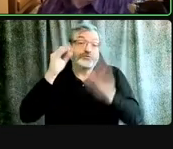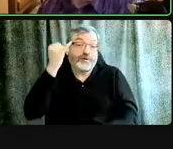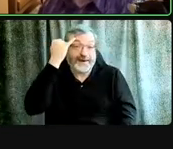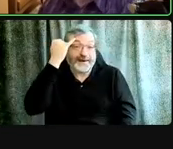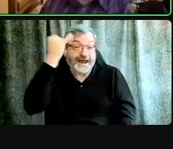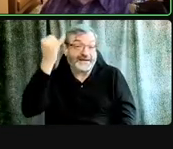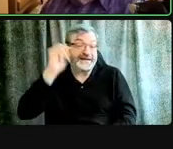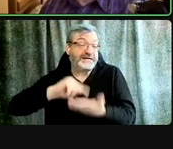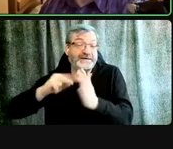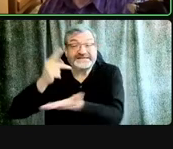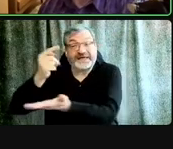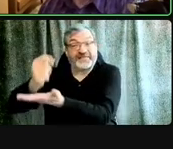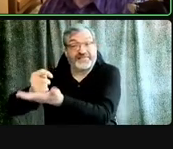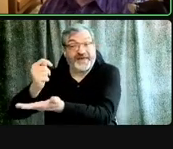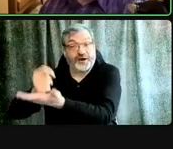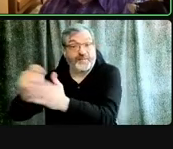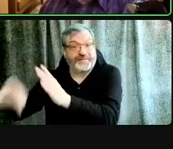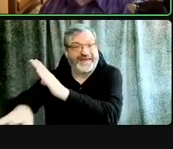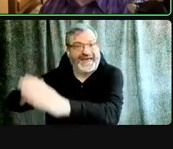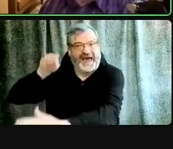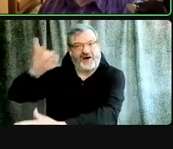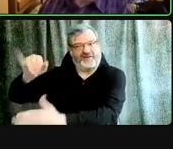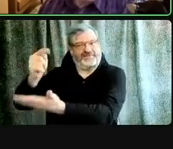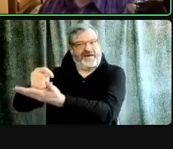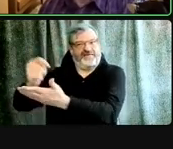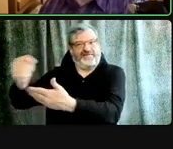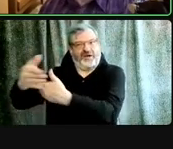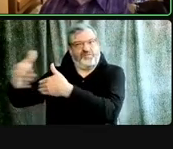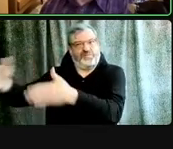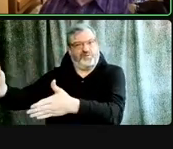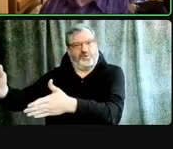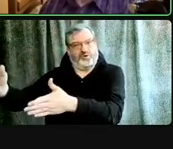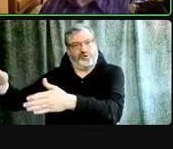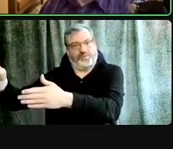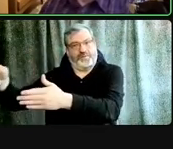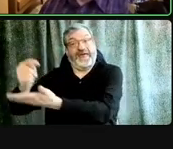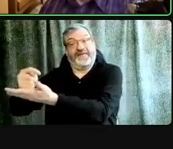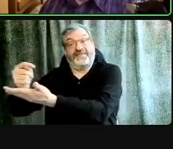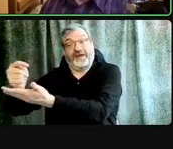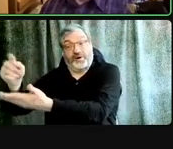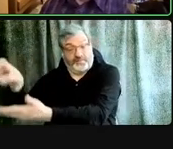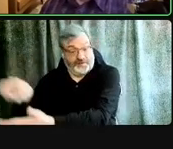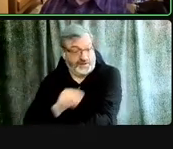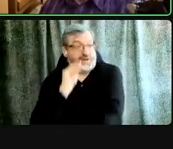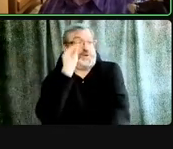room and into a space where people are not therapists, but they can learn to